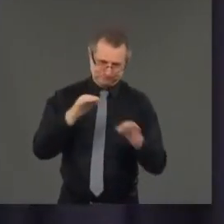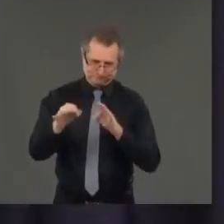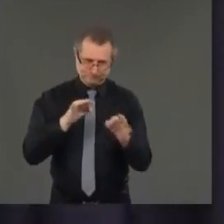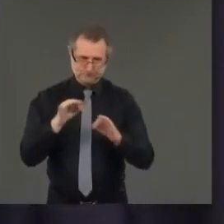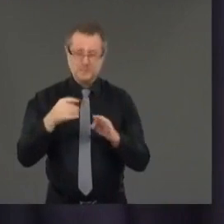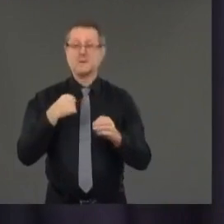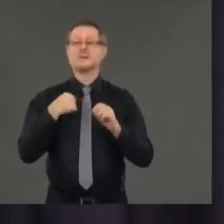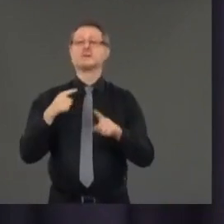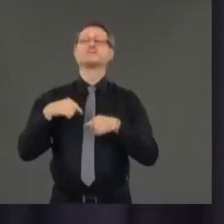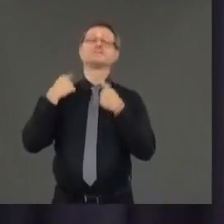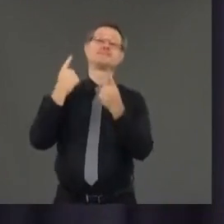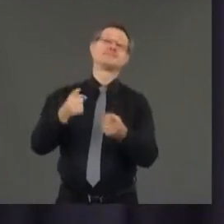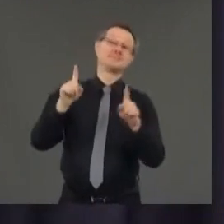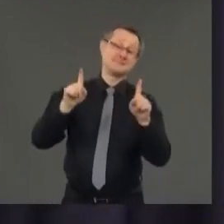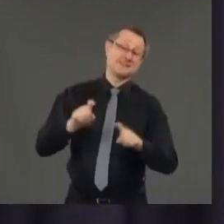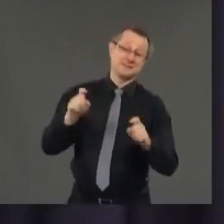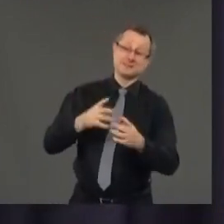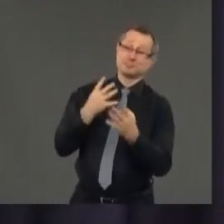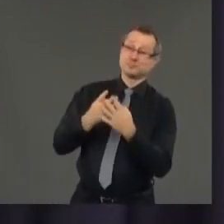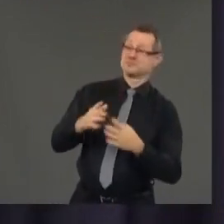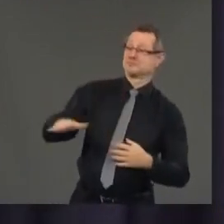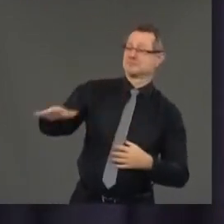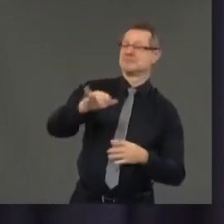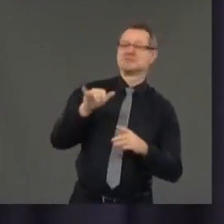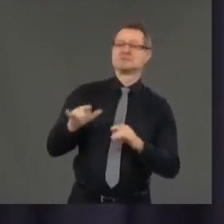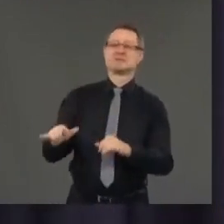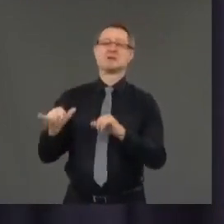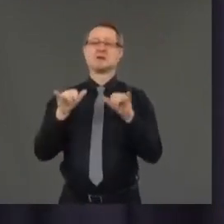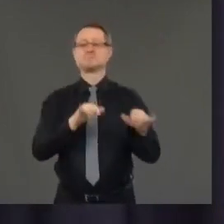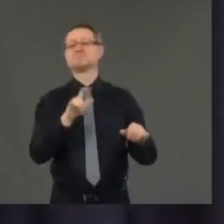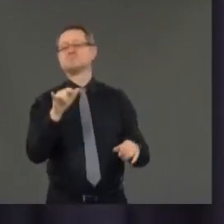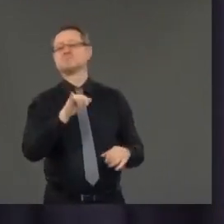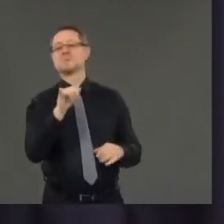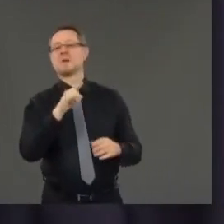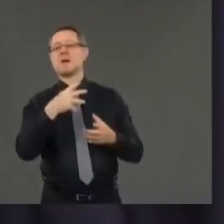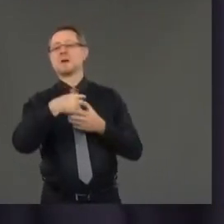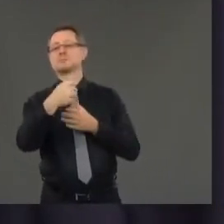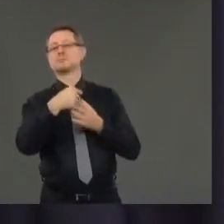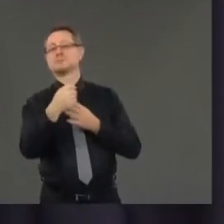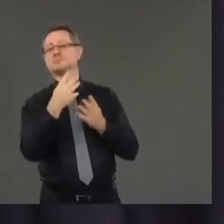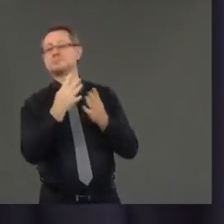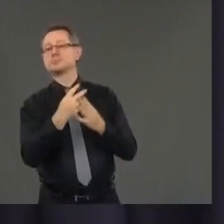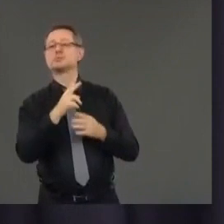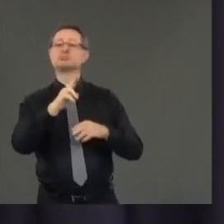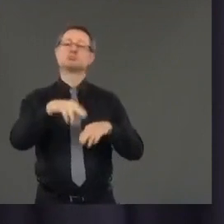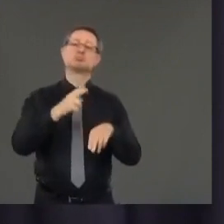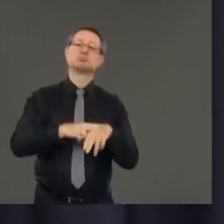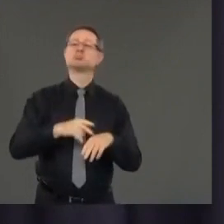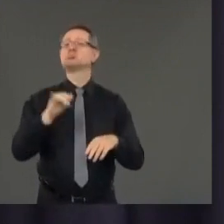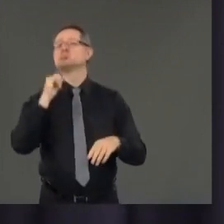WHAT NUMBER? I JUST WANTED TO MAKE CLEAR,